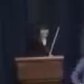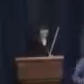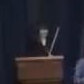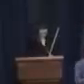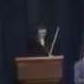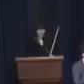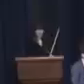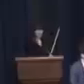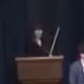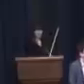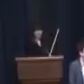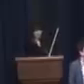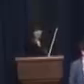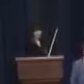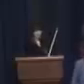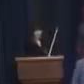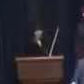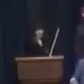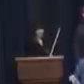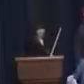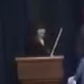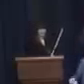[Duncan Sheik] I feel much better talking, if I have one of these in front of me.